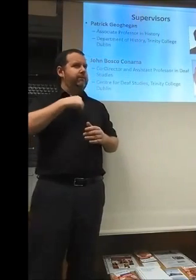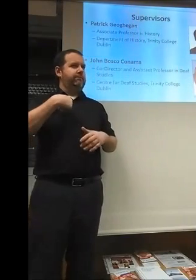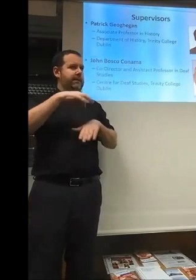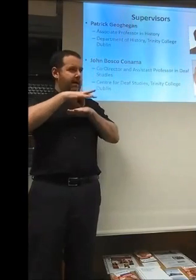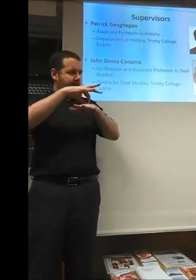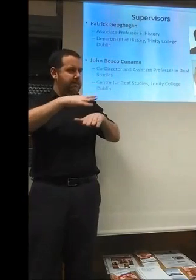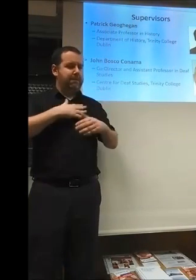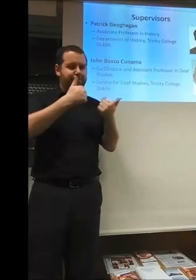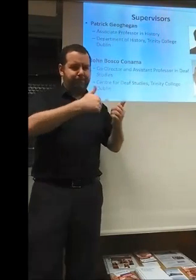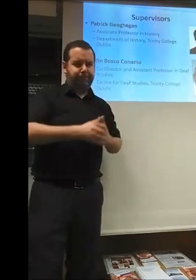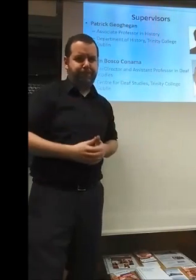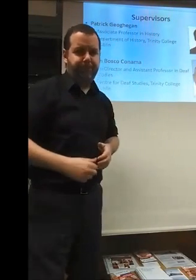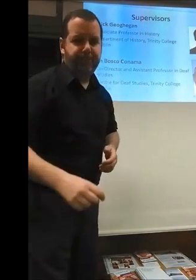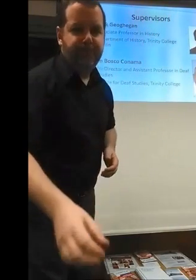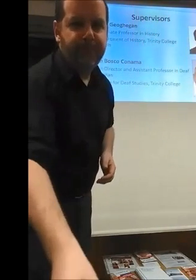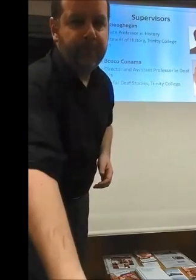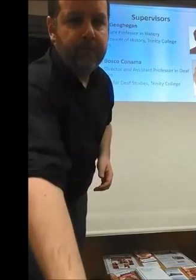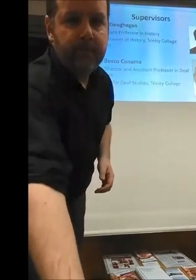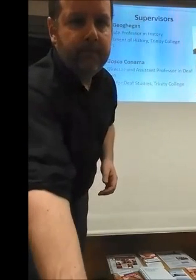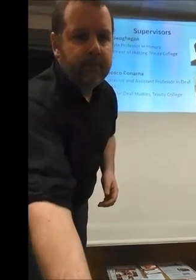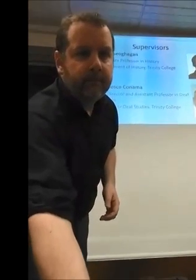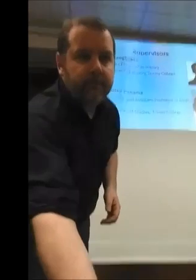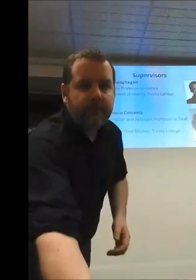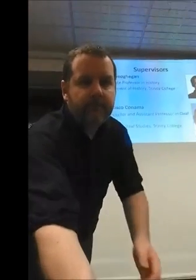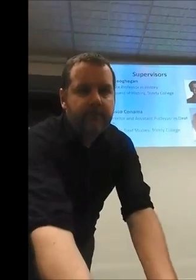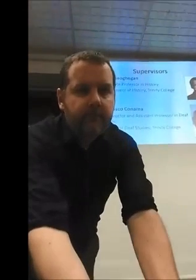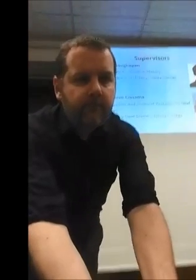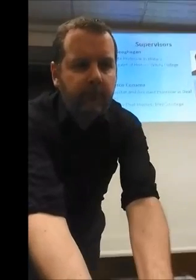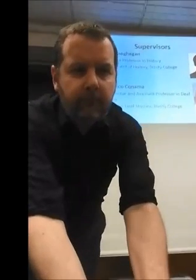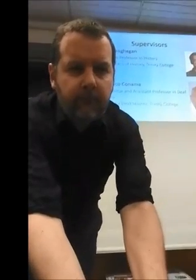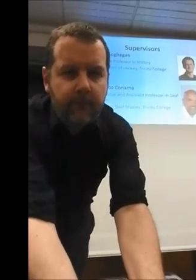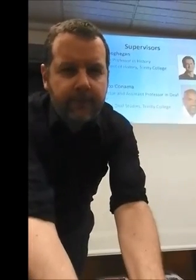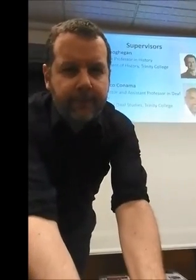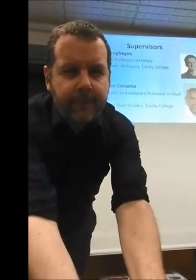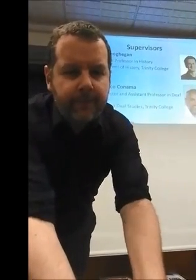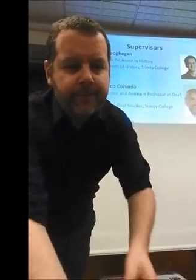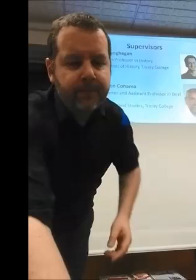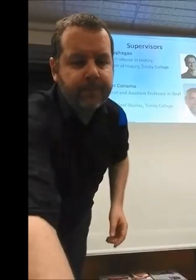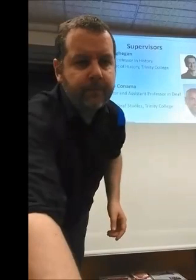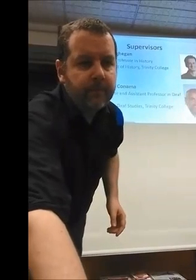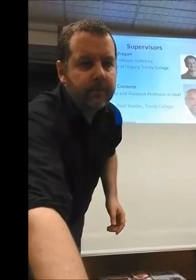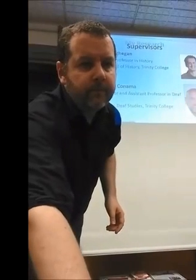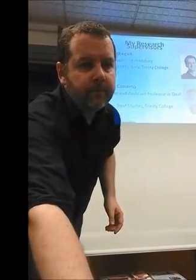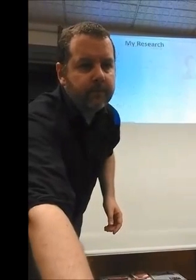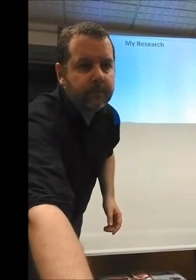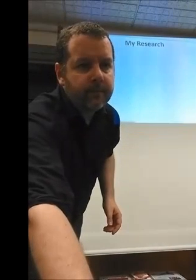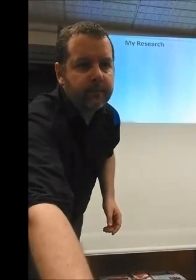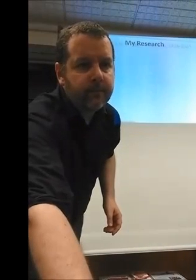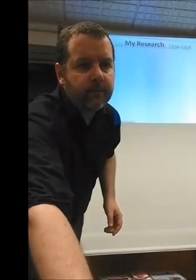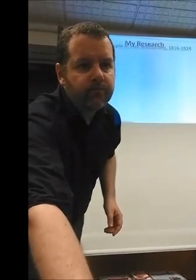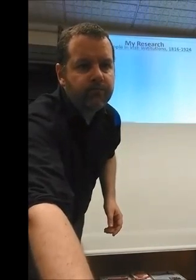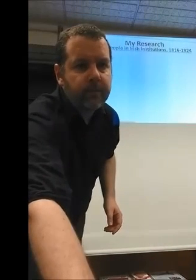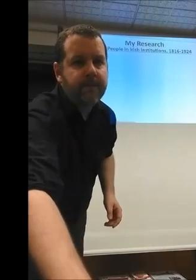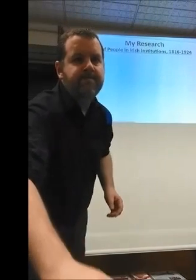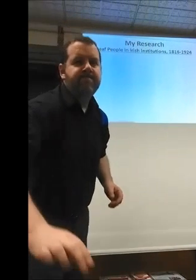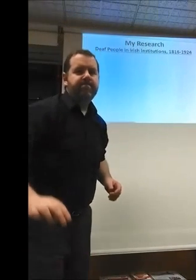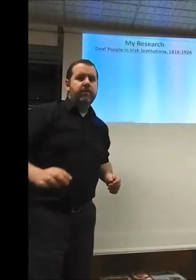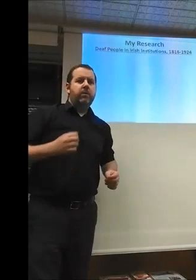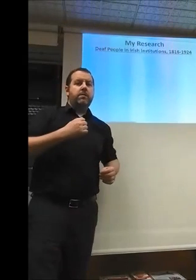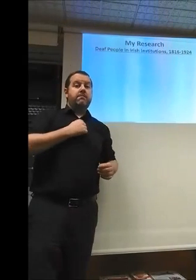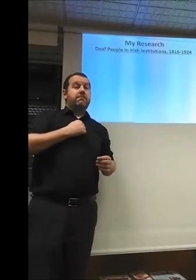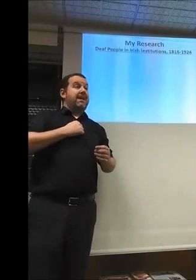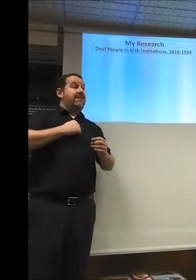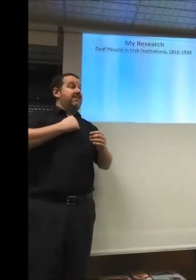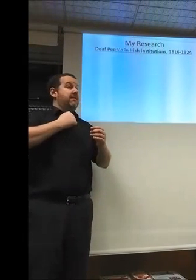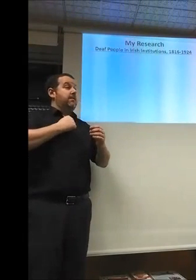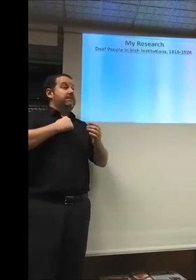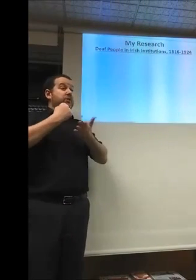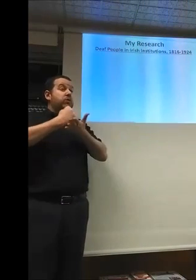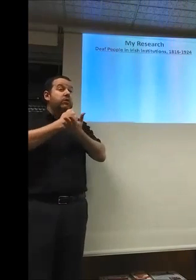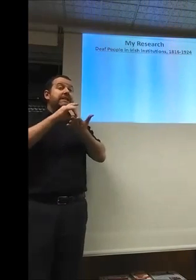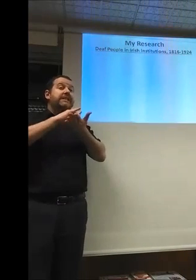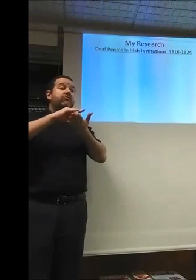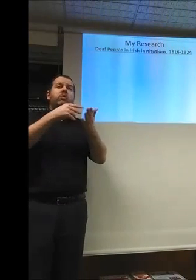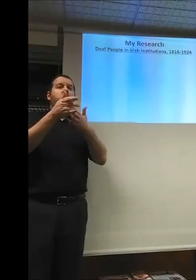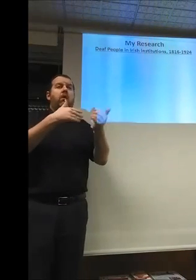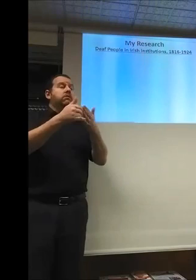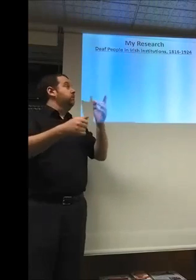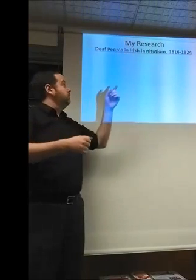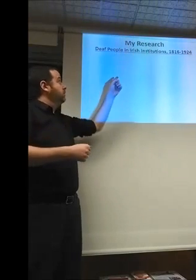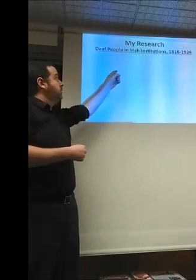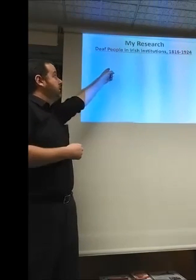great team and a really good guide for my studies.